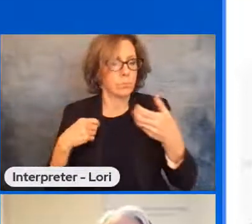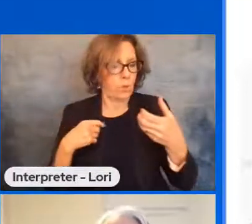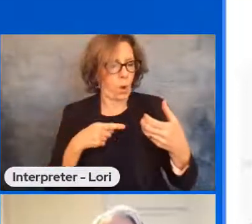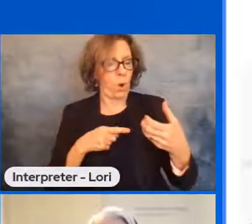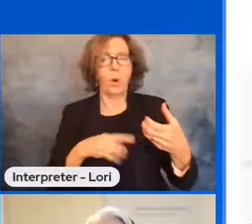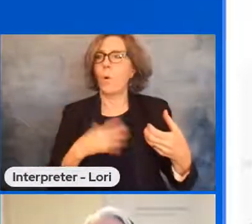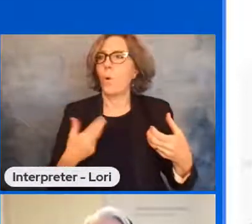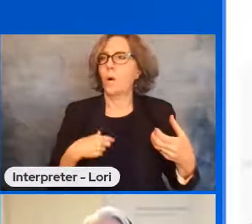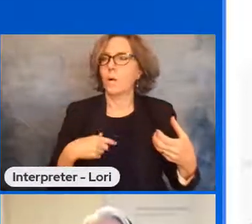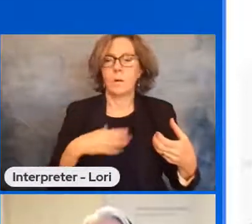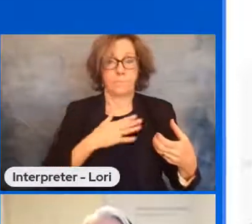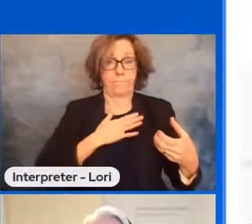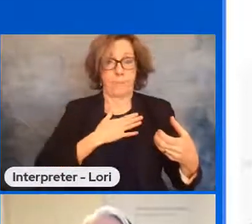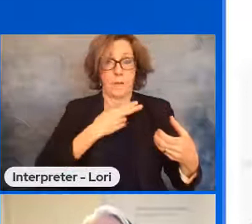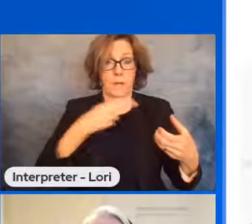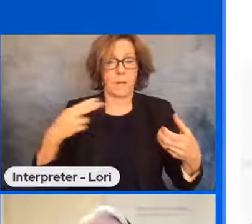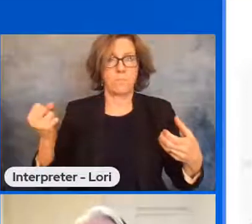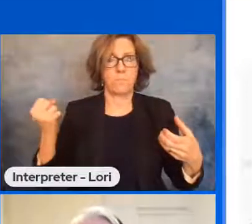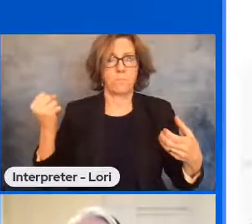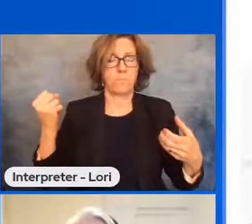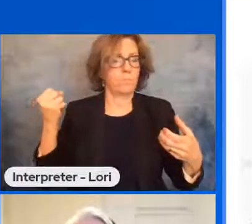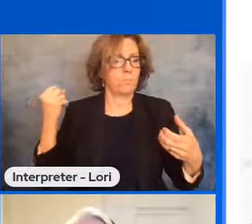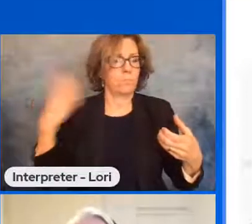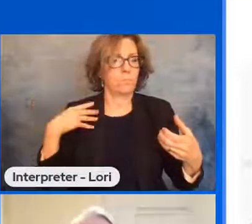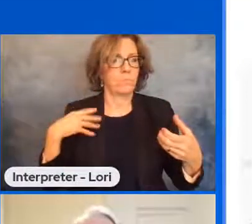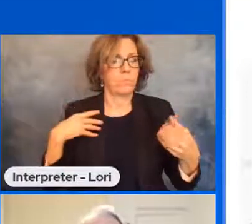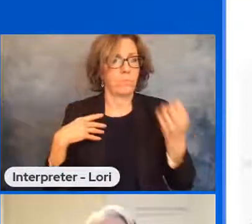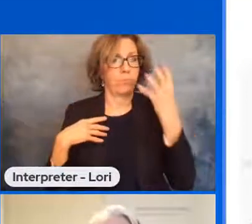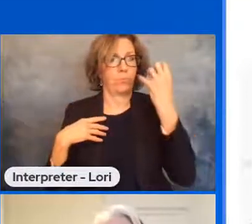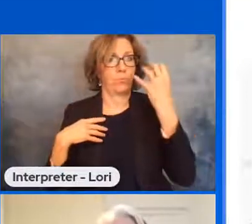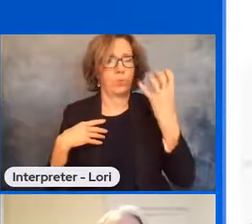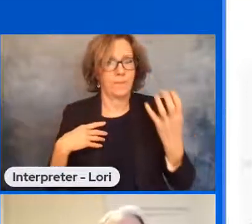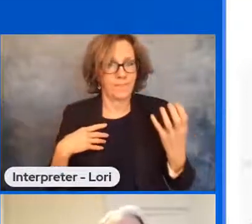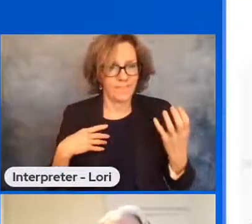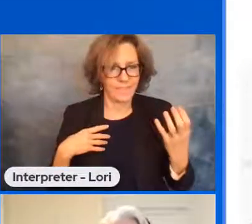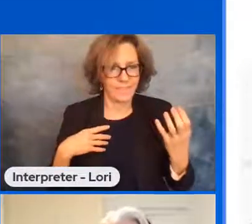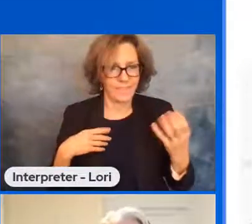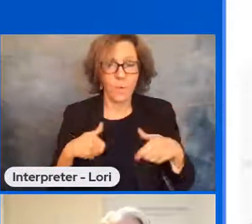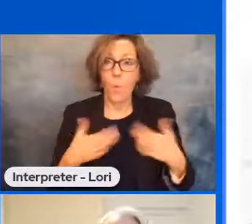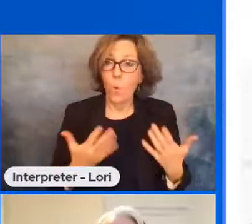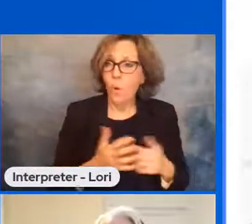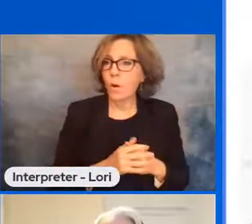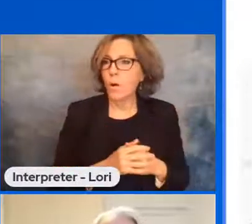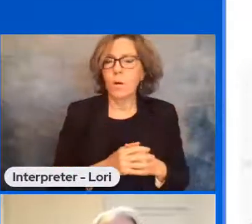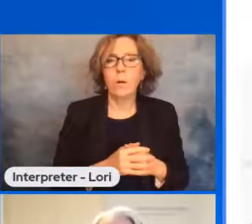Or if a sound event has triggered, like a baby crying or a car alarm or a house alarm,